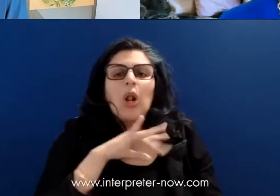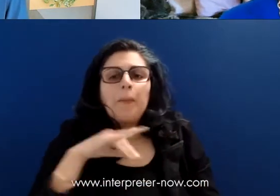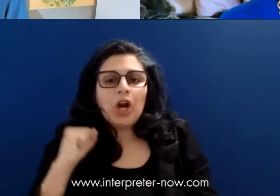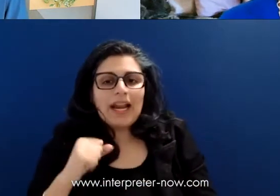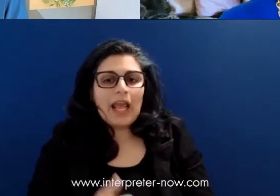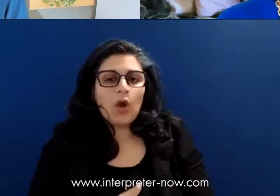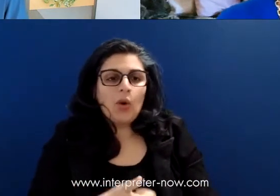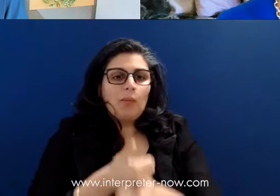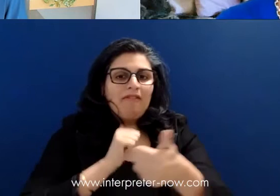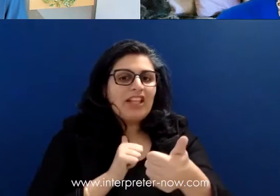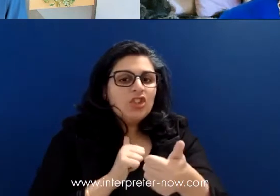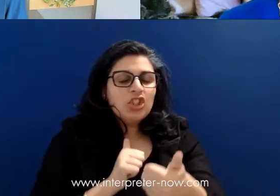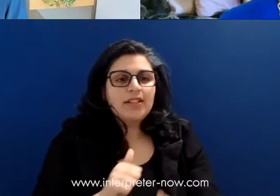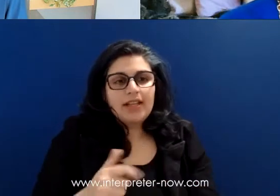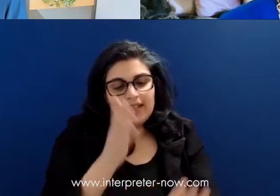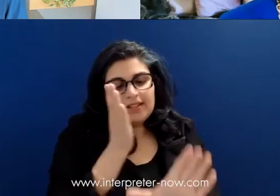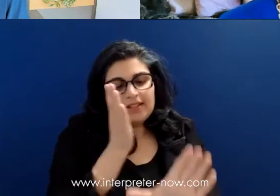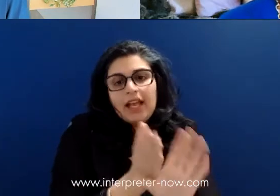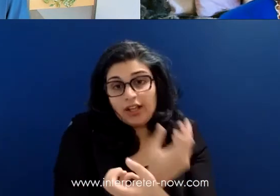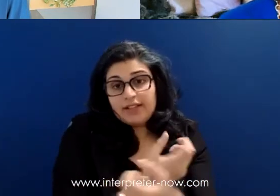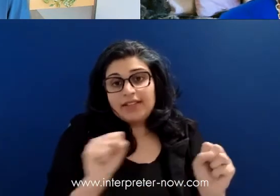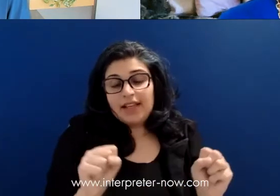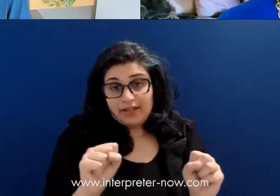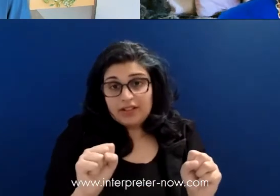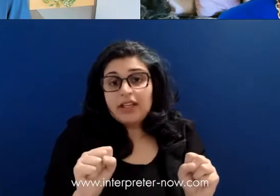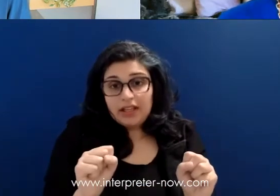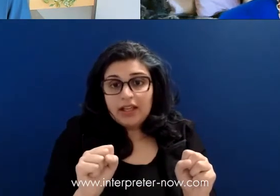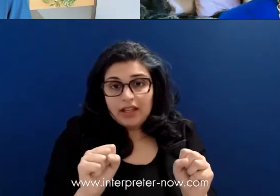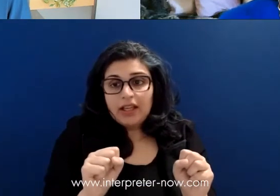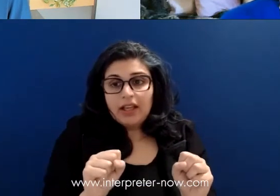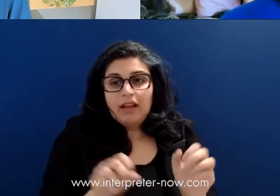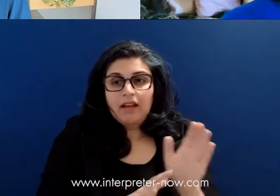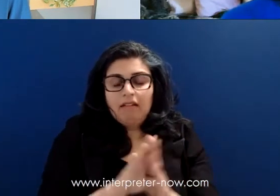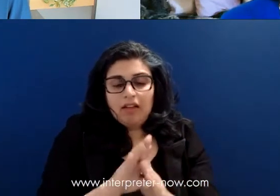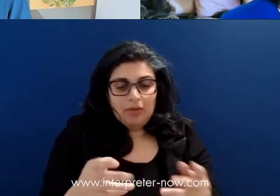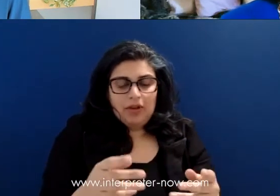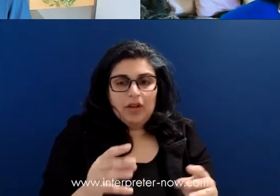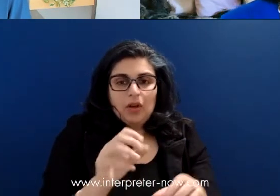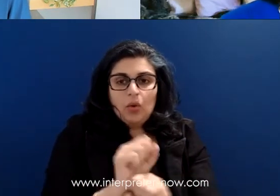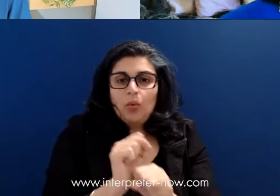safety, and just well-being in the workplace, which has never been more important than now